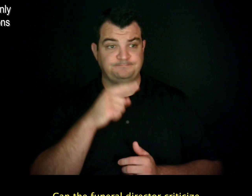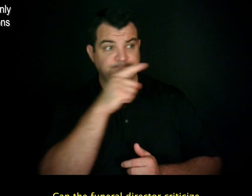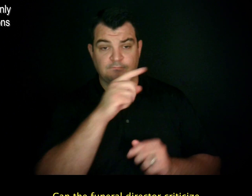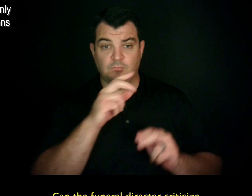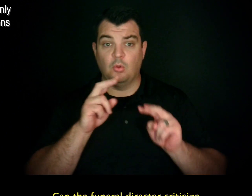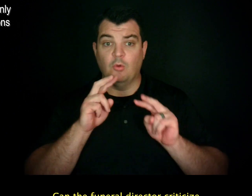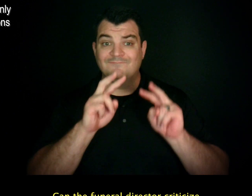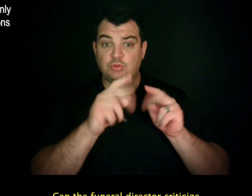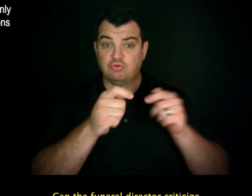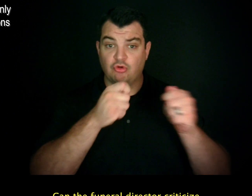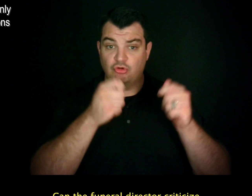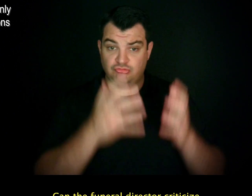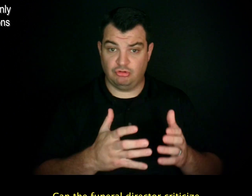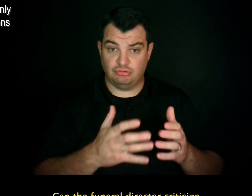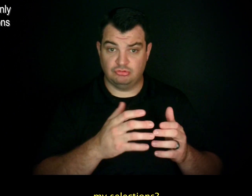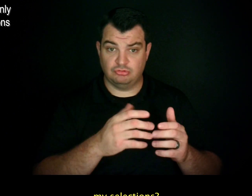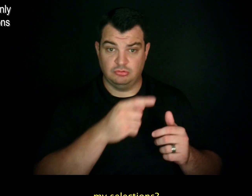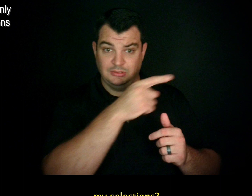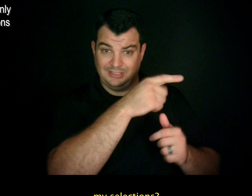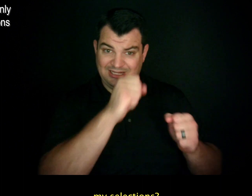Can the funeral director criticize my selections?